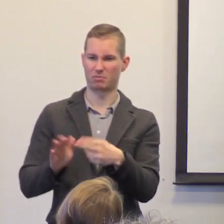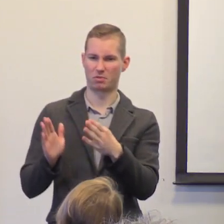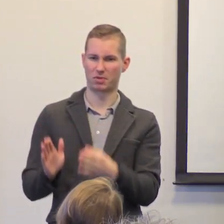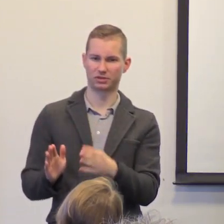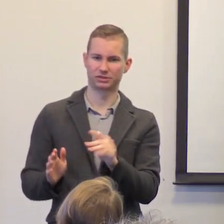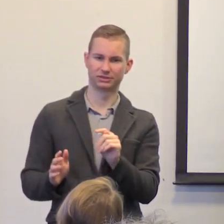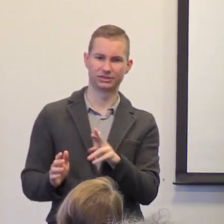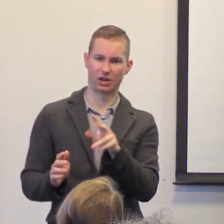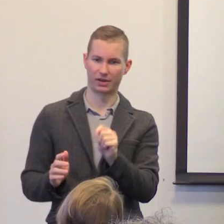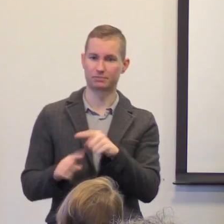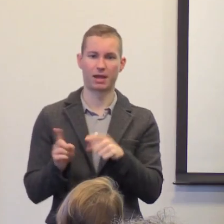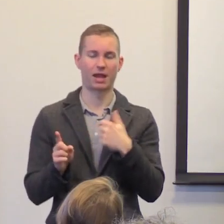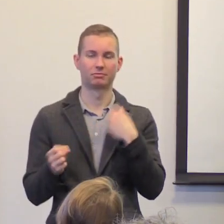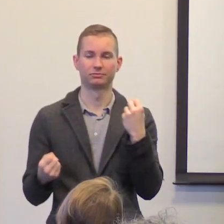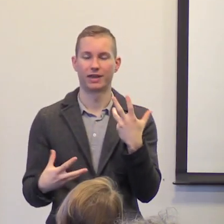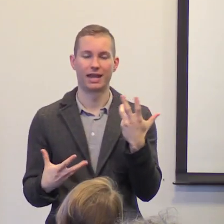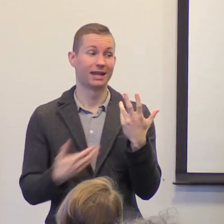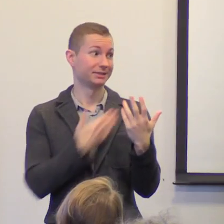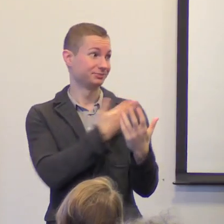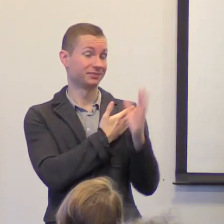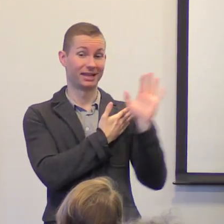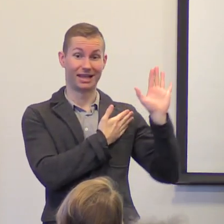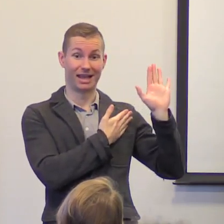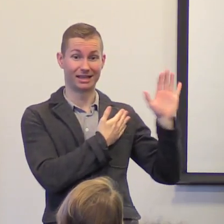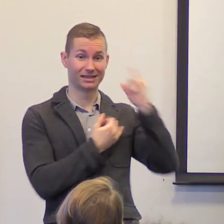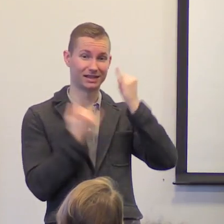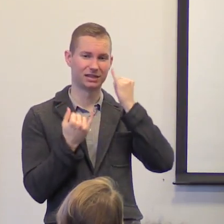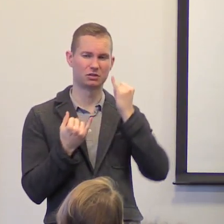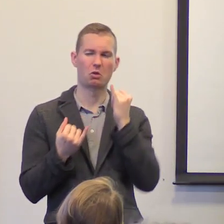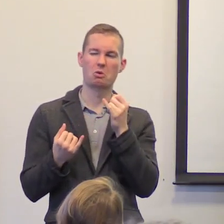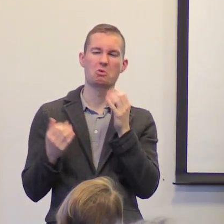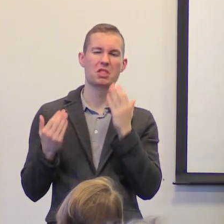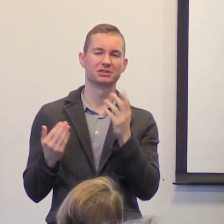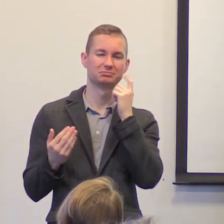But I'm very much afraid that Sheriff Joe's idea of "let's suspect everybody, guilt by